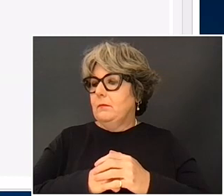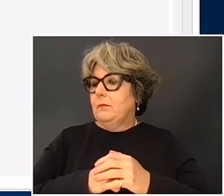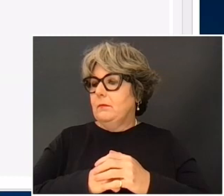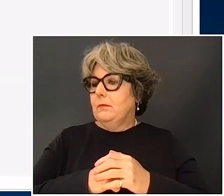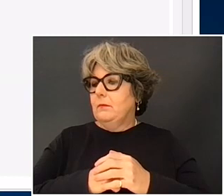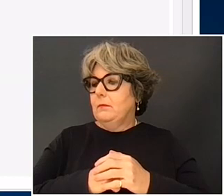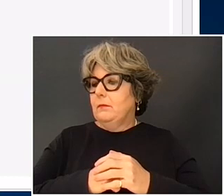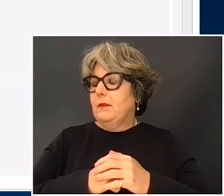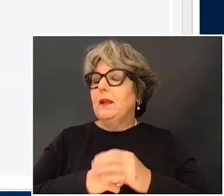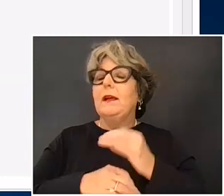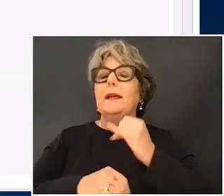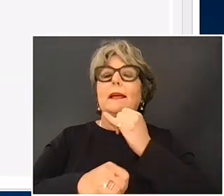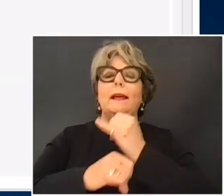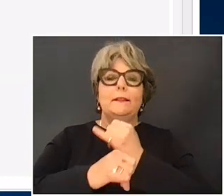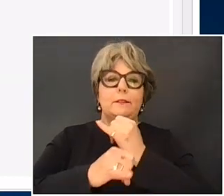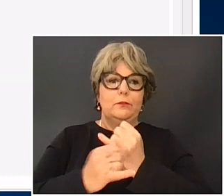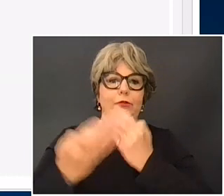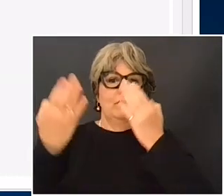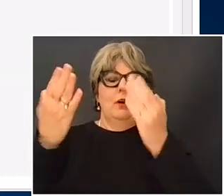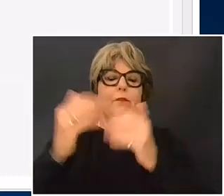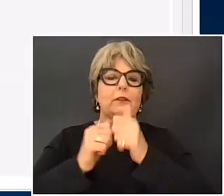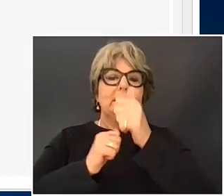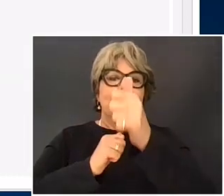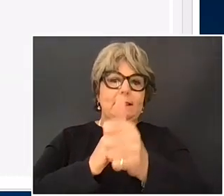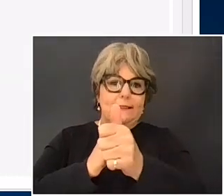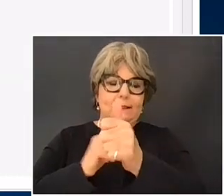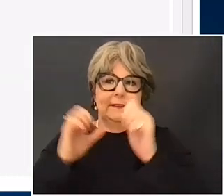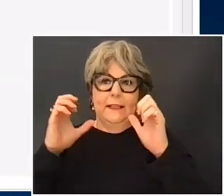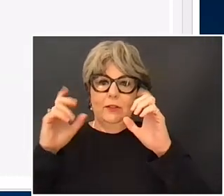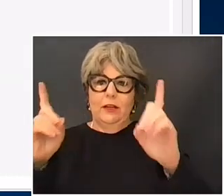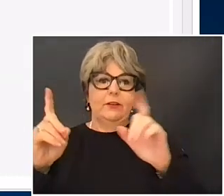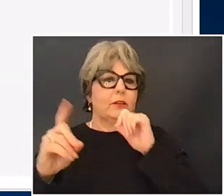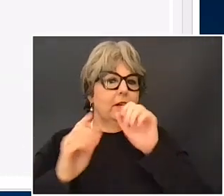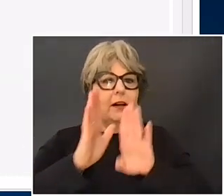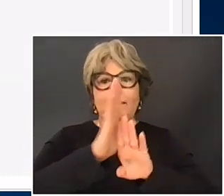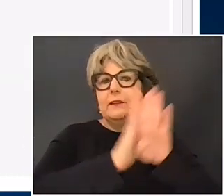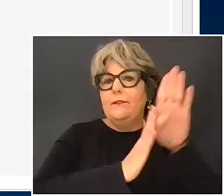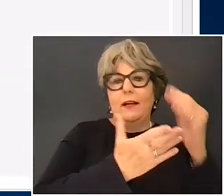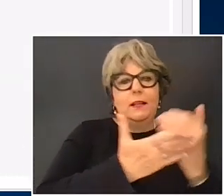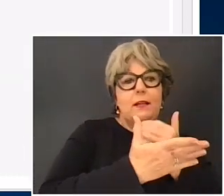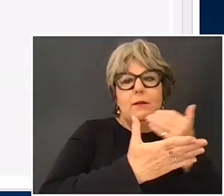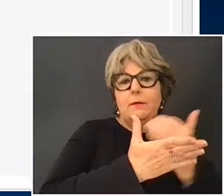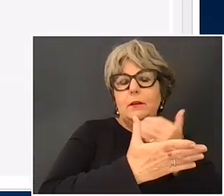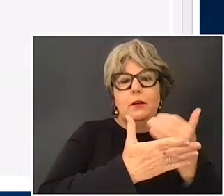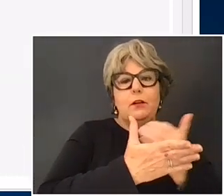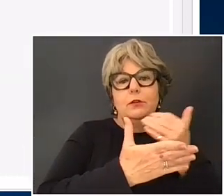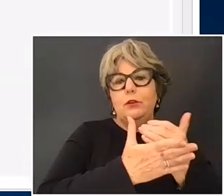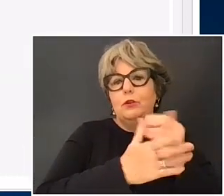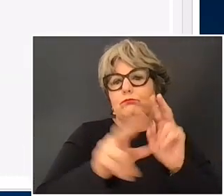distance education, not a mechanism to create new oversight requirements or